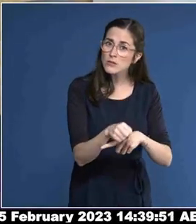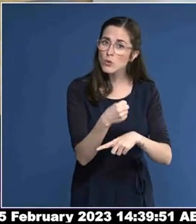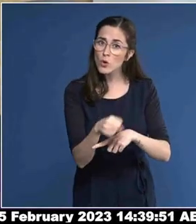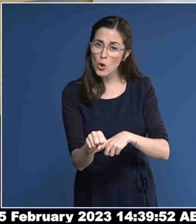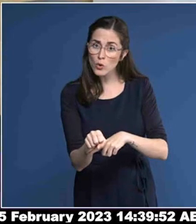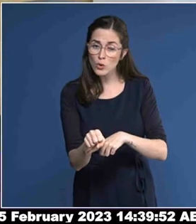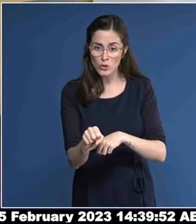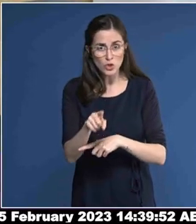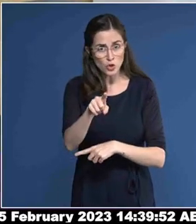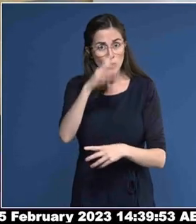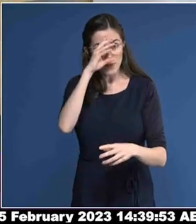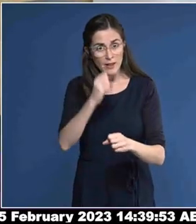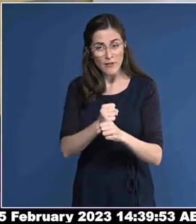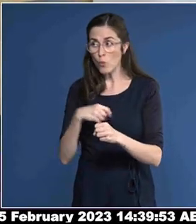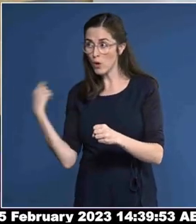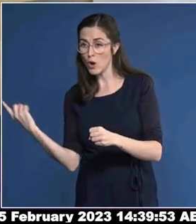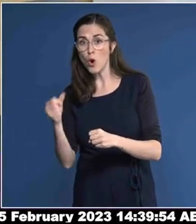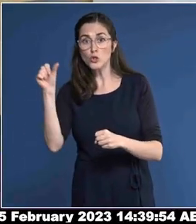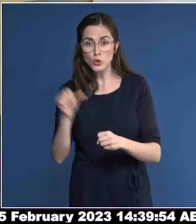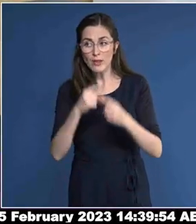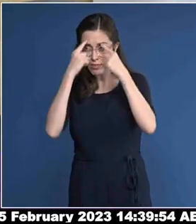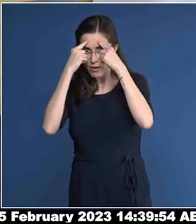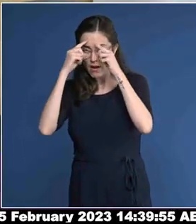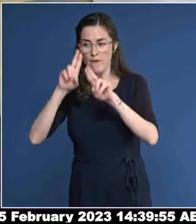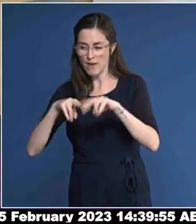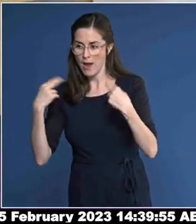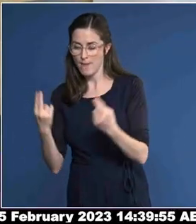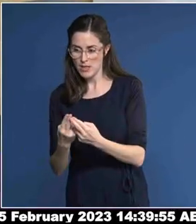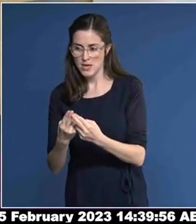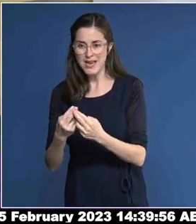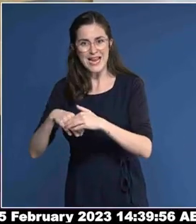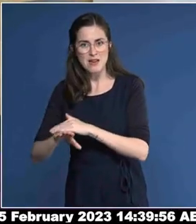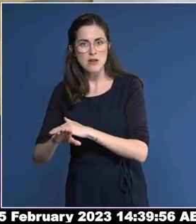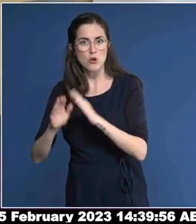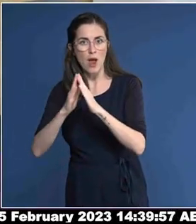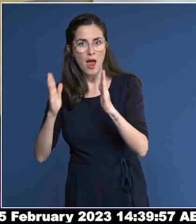domestic violence should be the way we think about approaching violence and abuse within